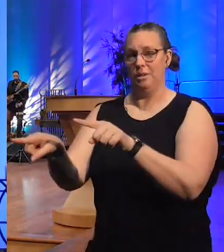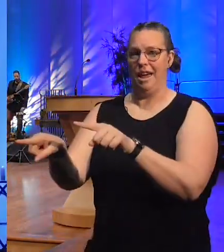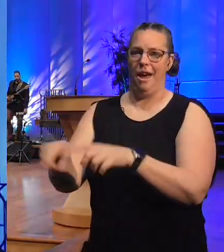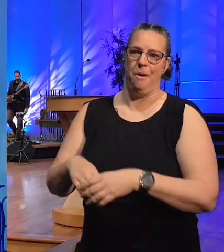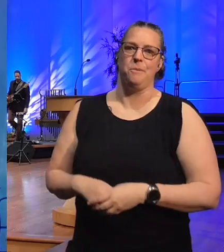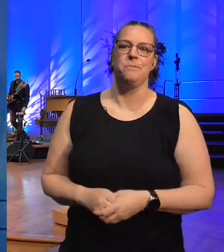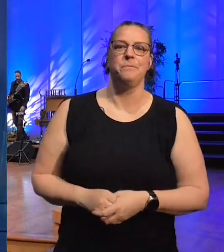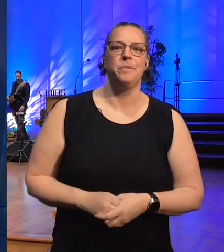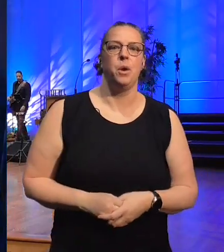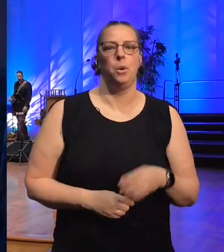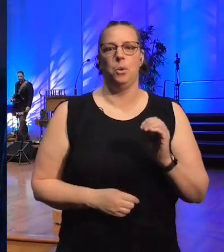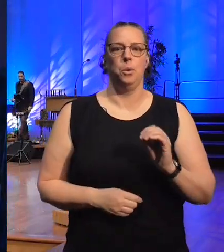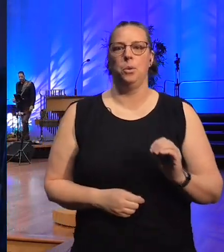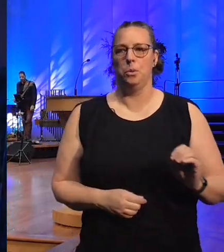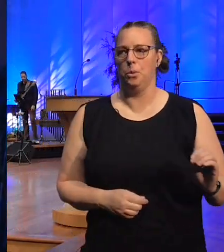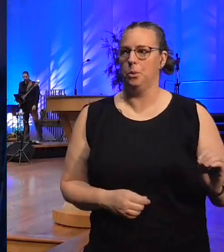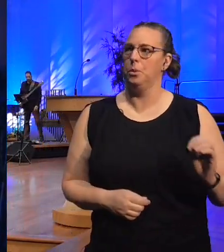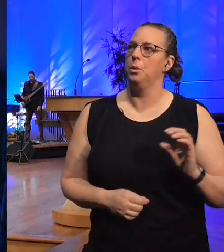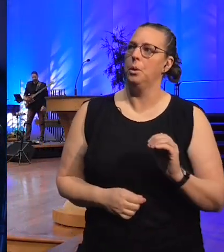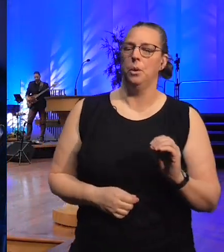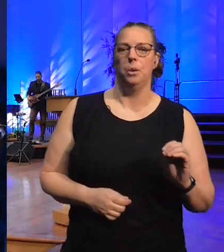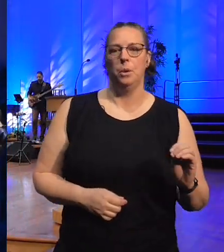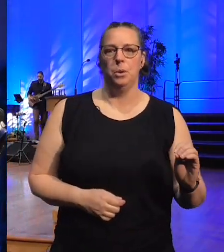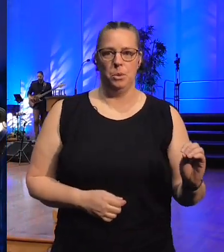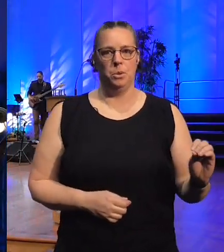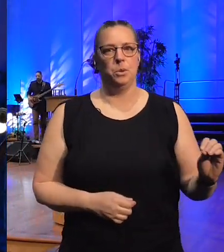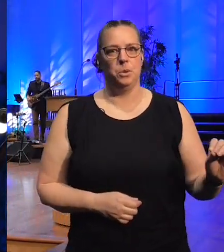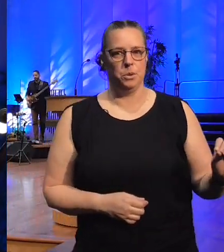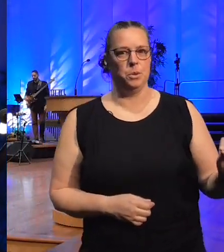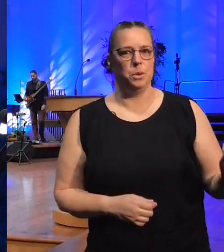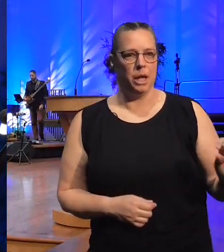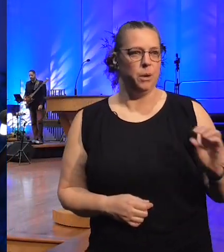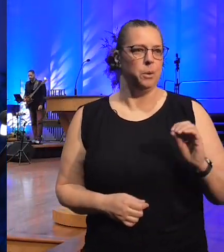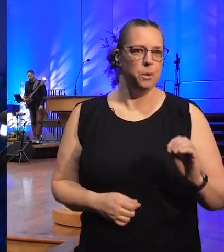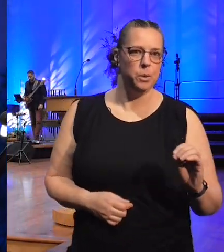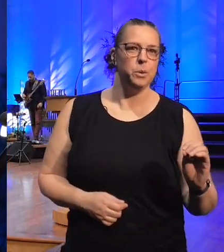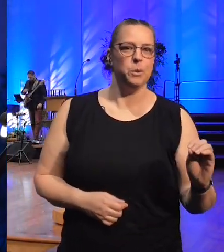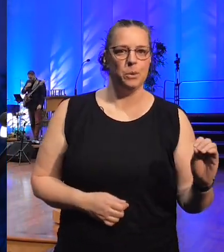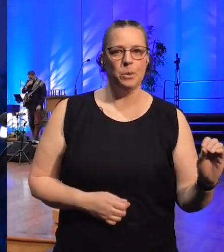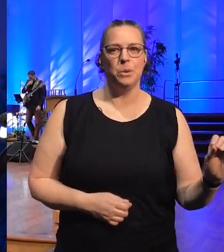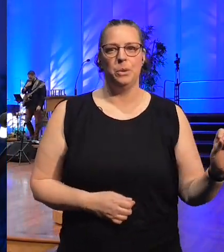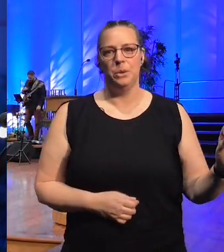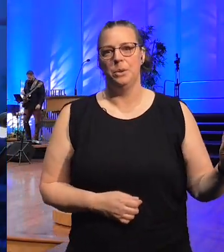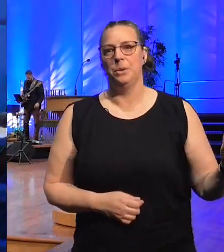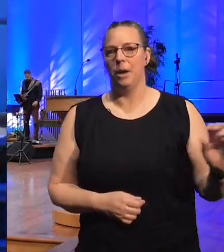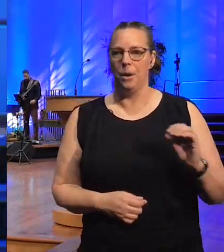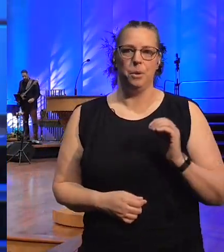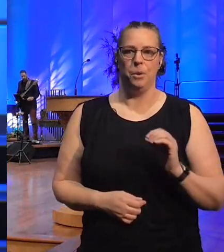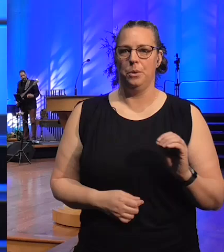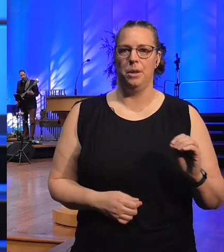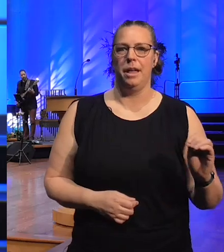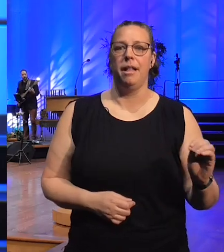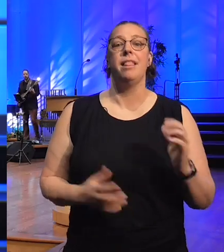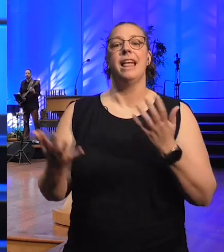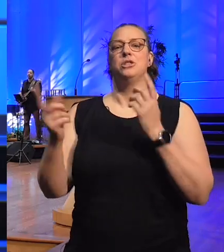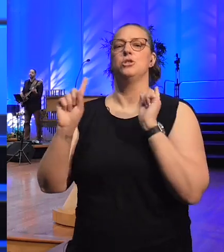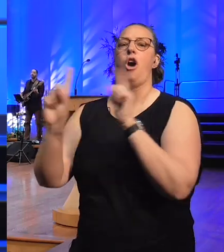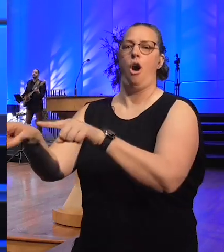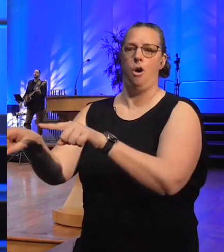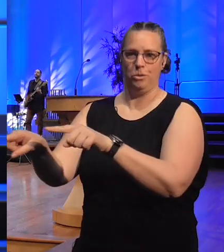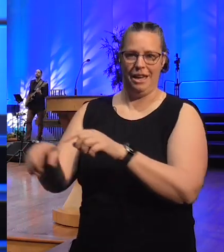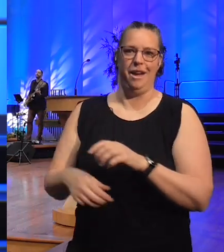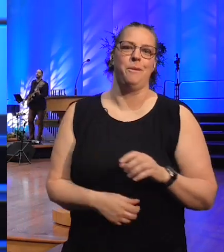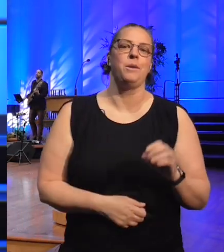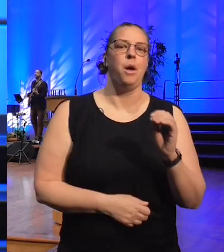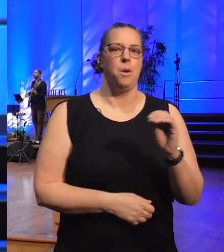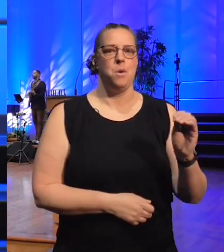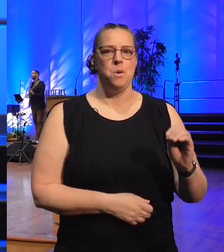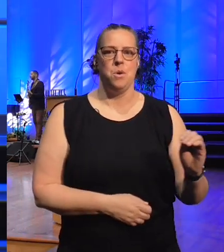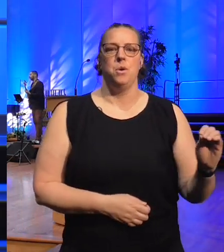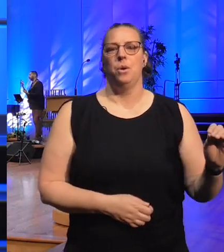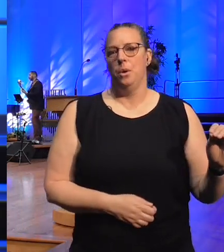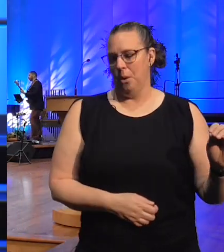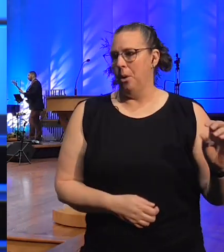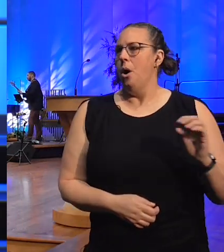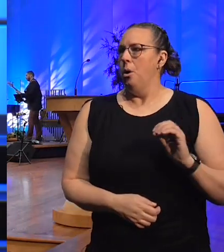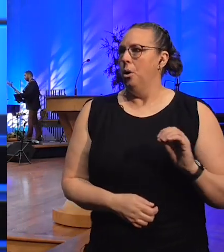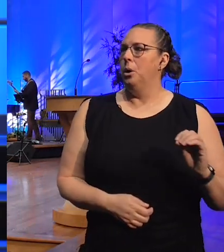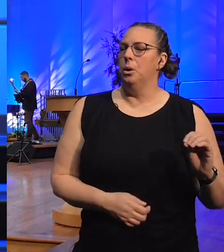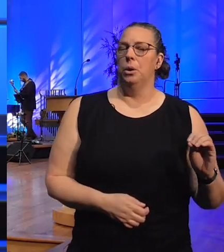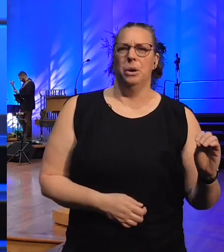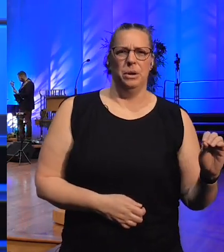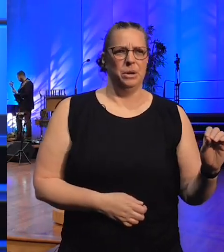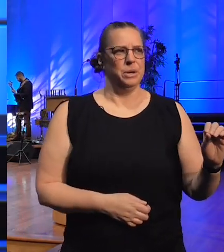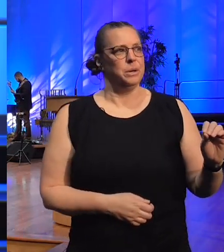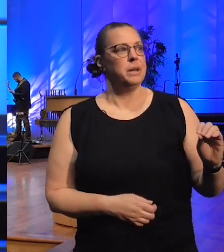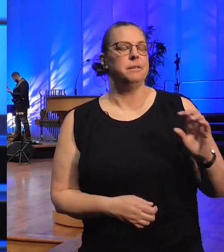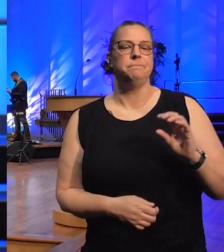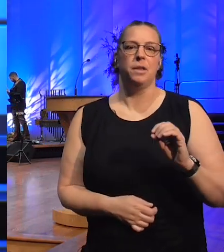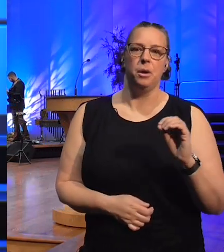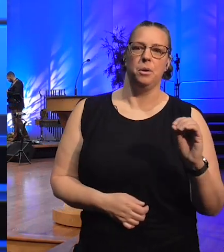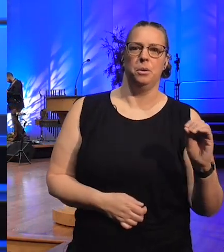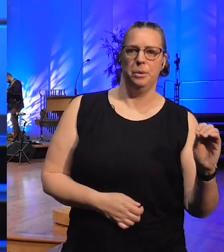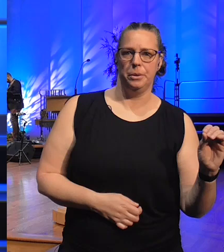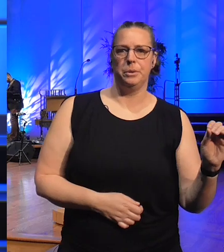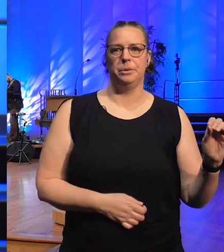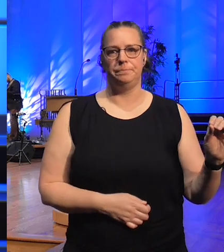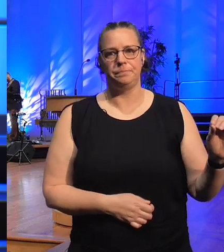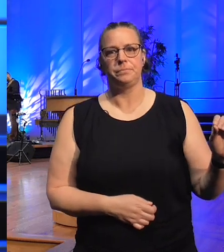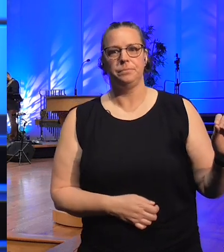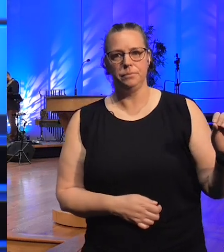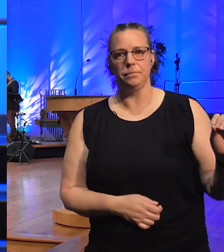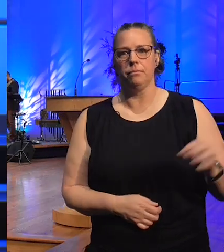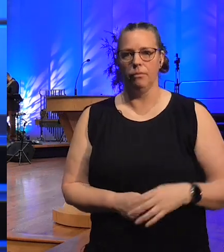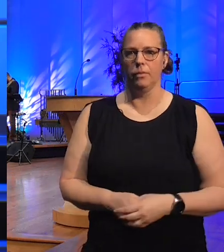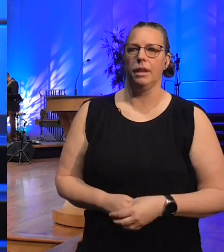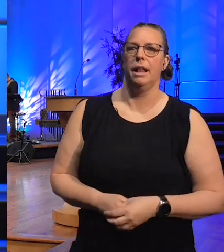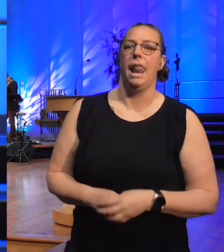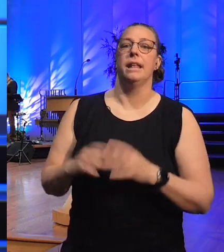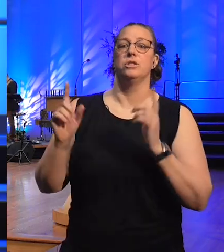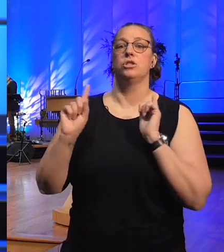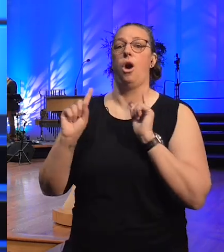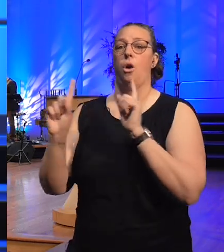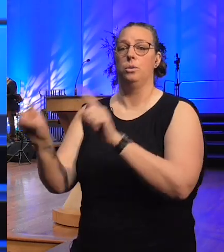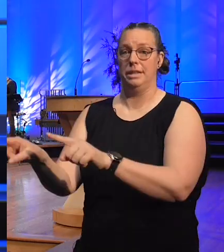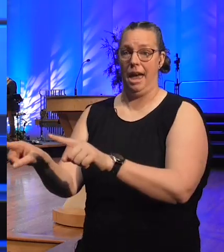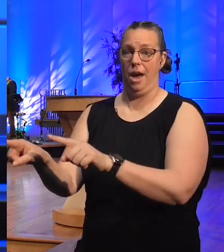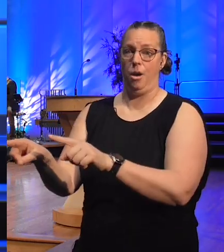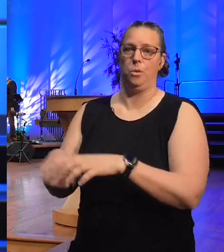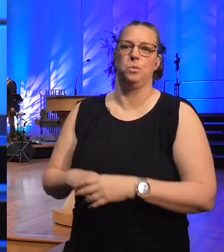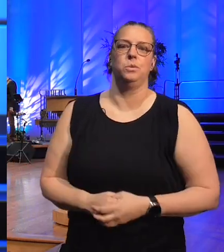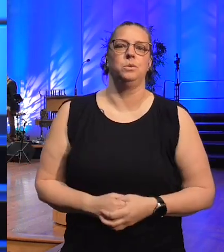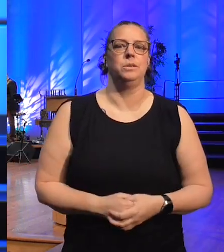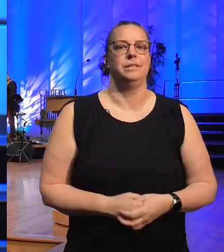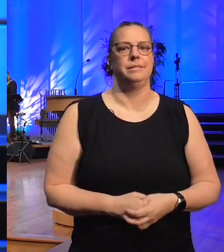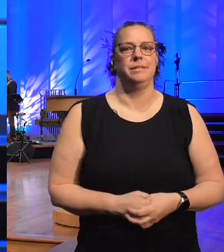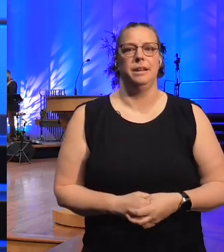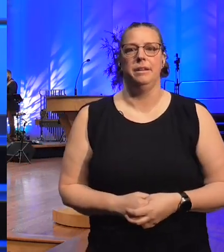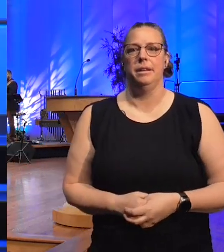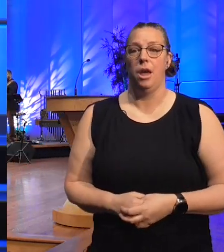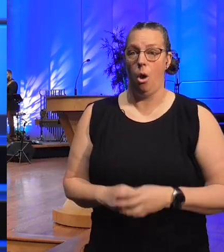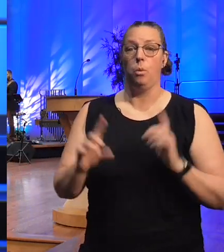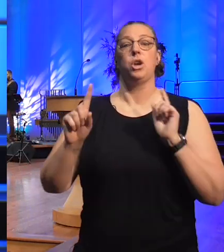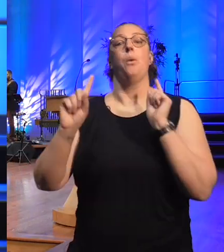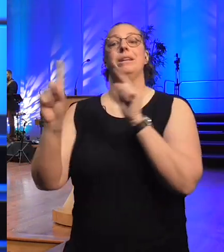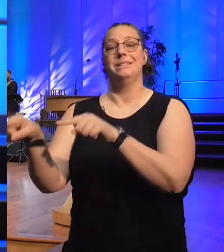down let's go down woh wo let's go down we're going down to